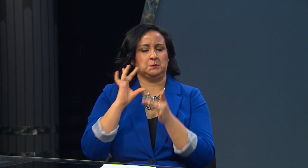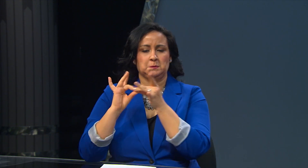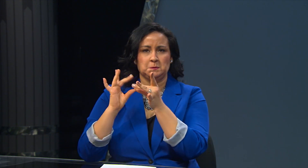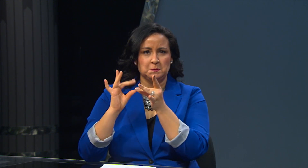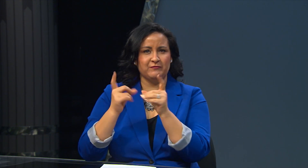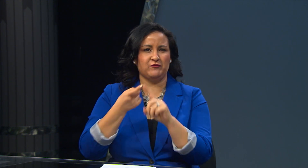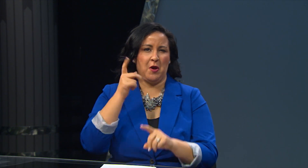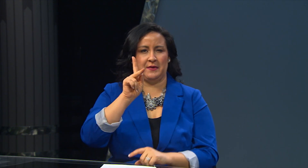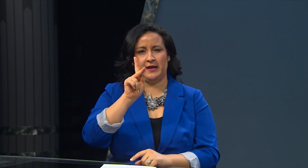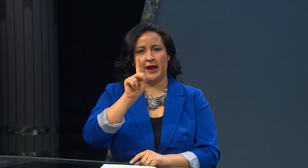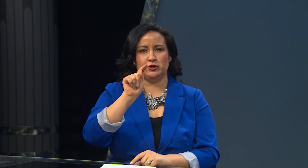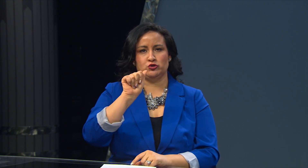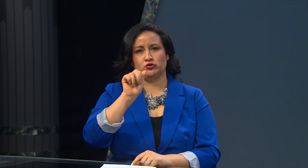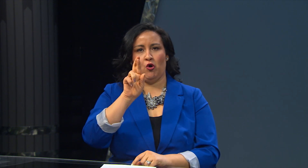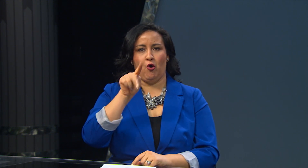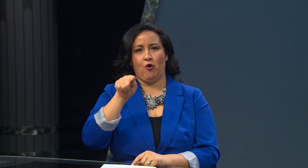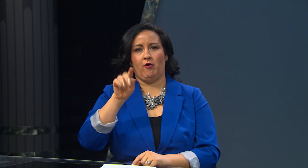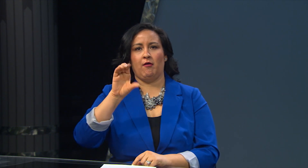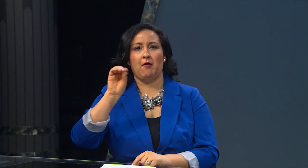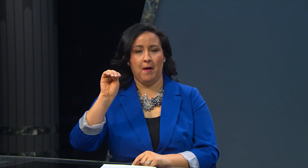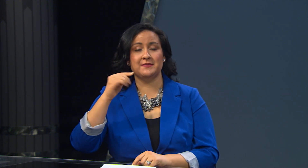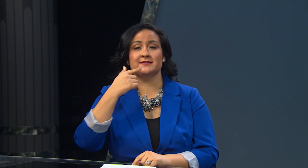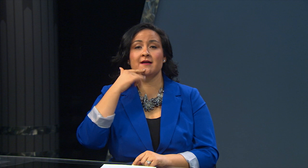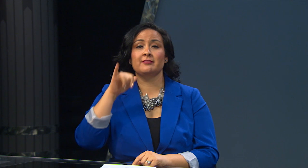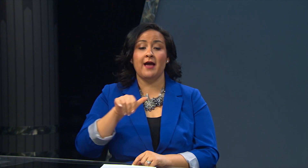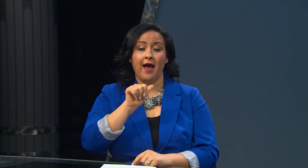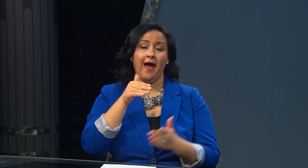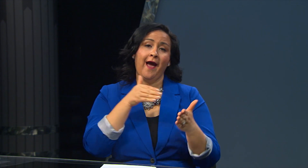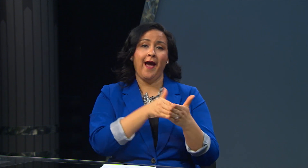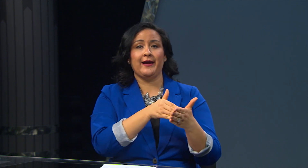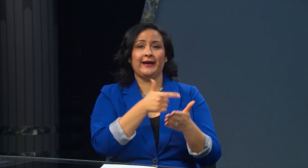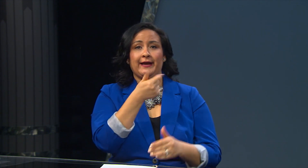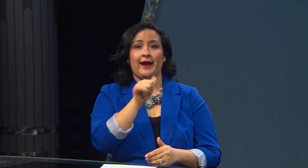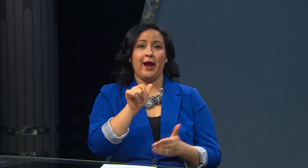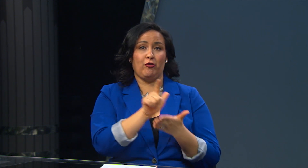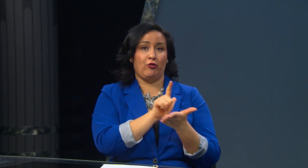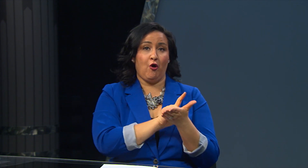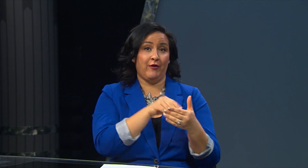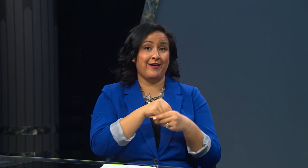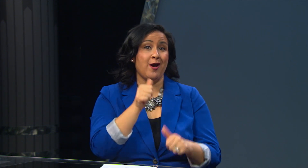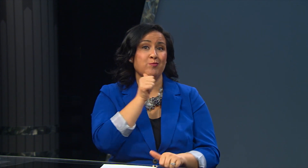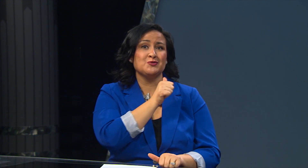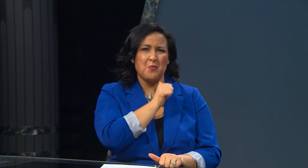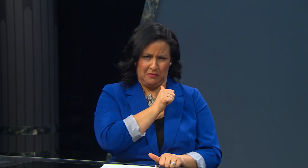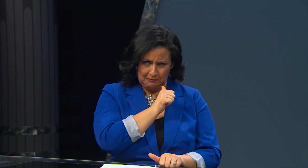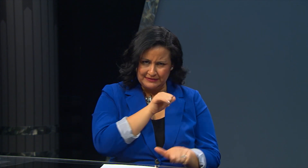ARIZONA MAY HAVE MORE IN COMMON WITH RUSSIA THAN YOU'D THINK. A RECENT REPORT FROM KTAR.COM